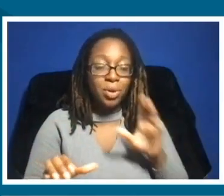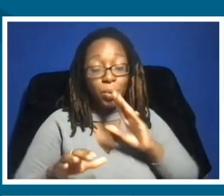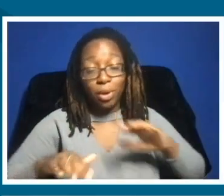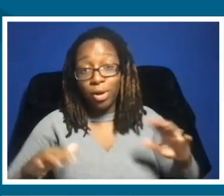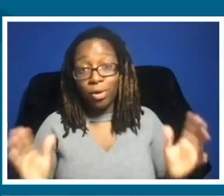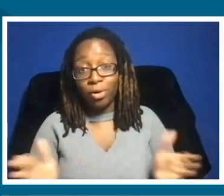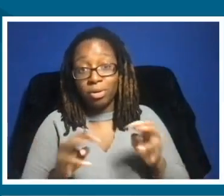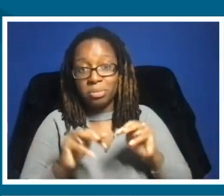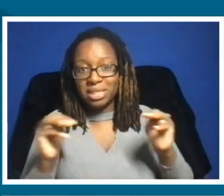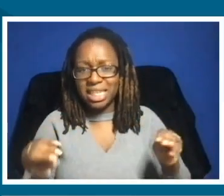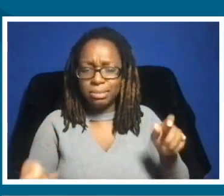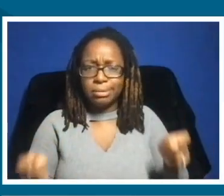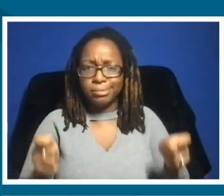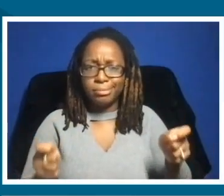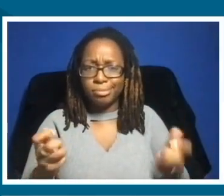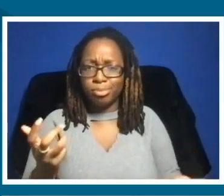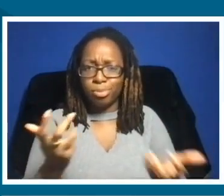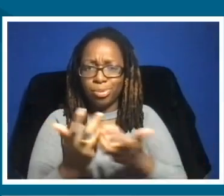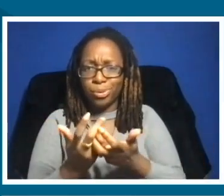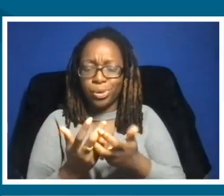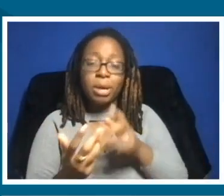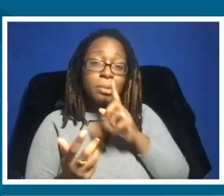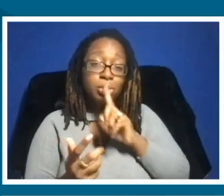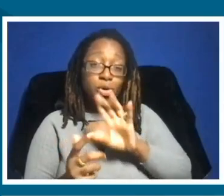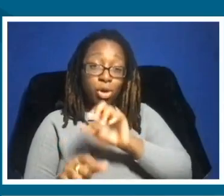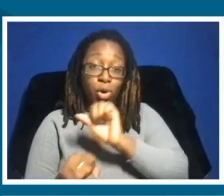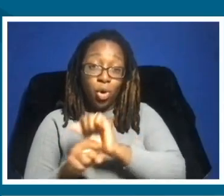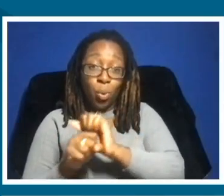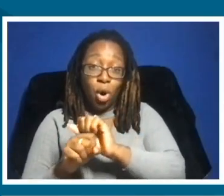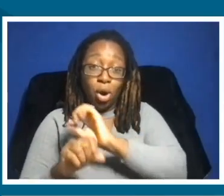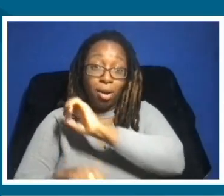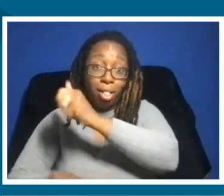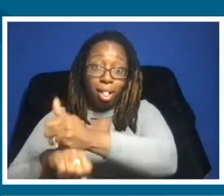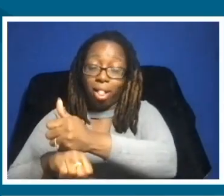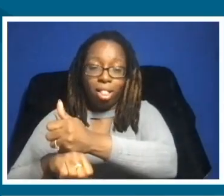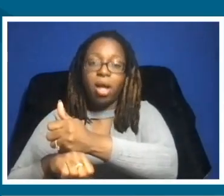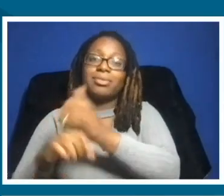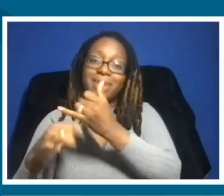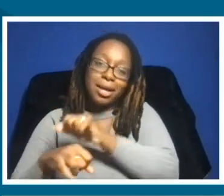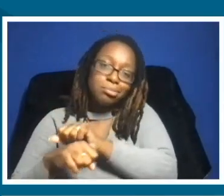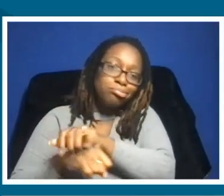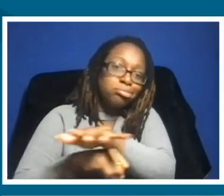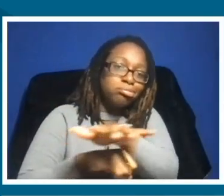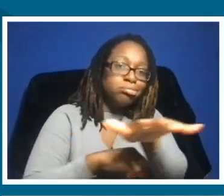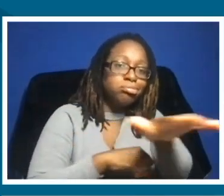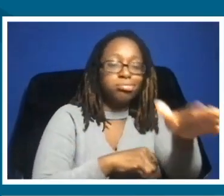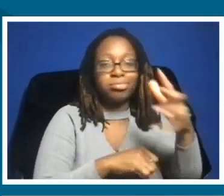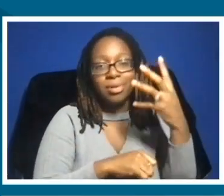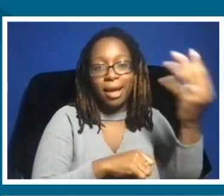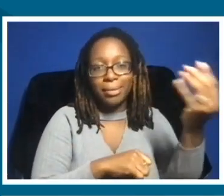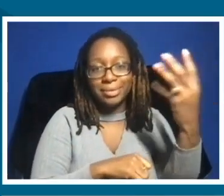and to take their work to the streets um when i began at the museum later that